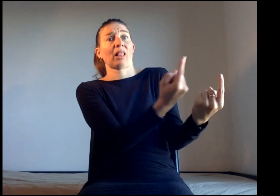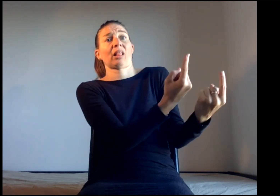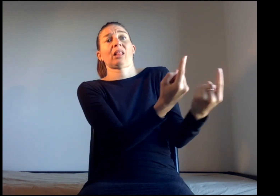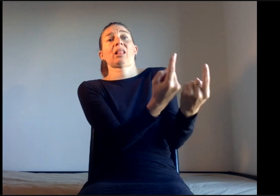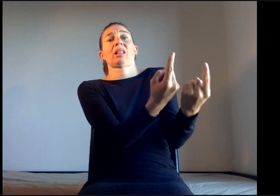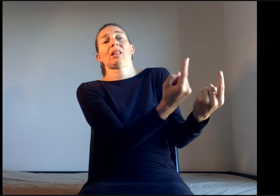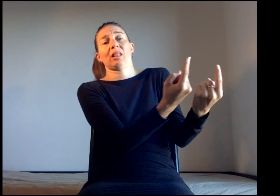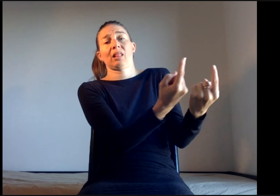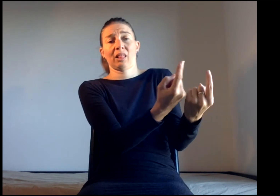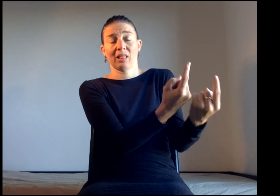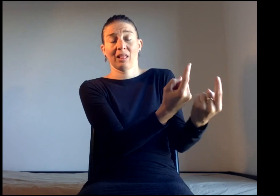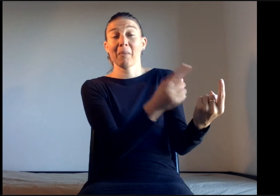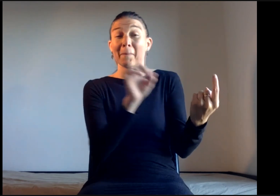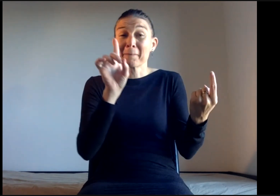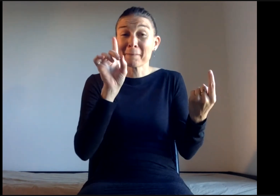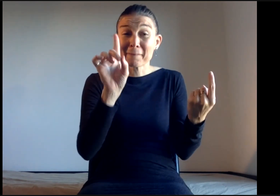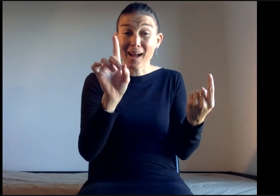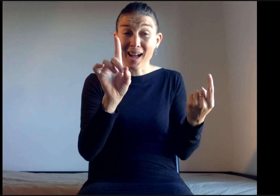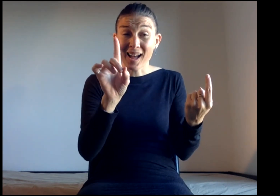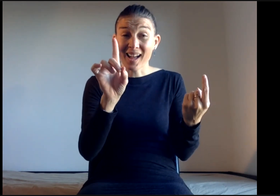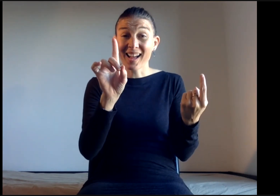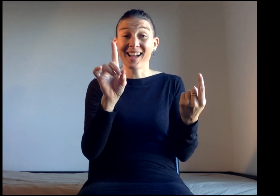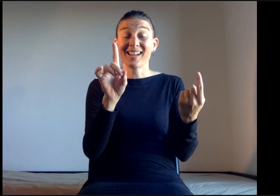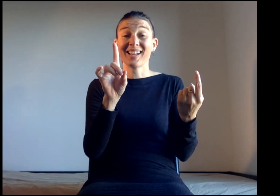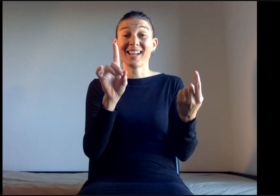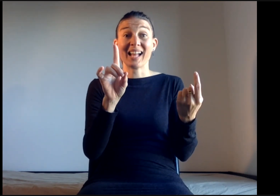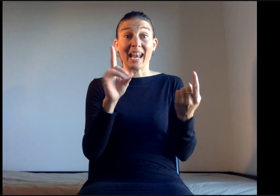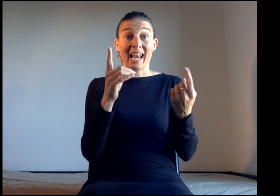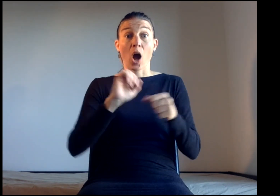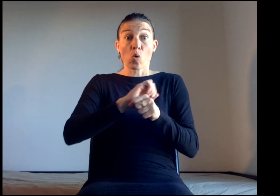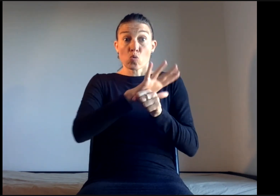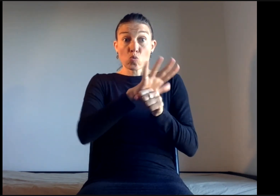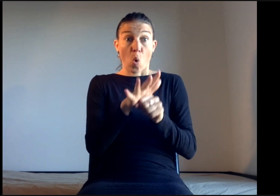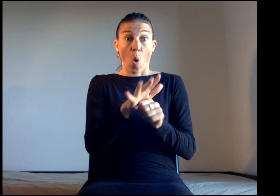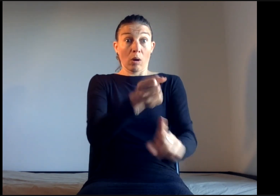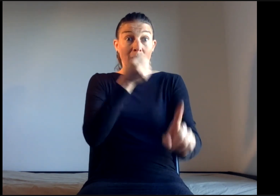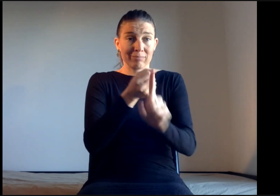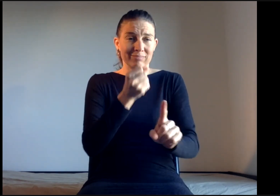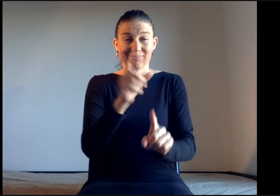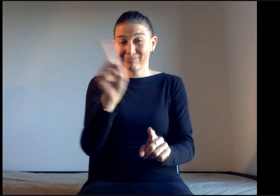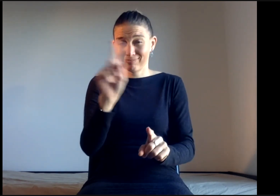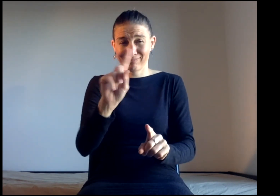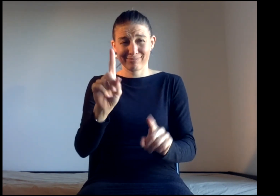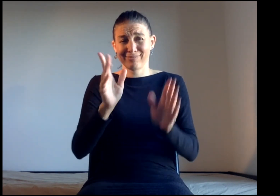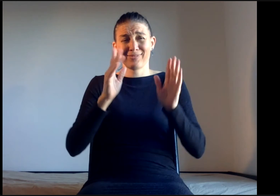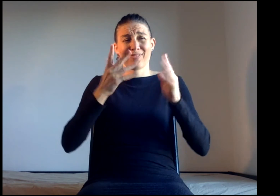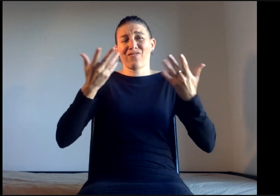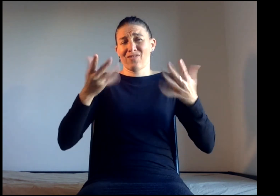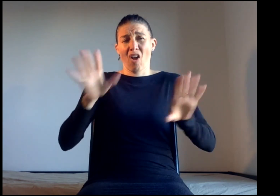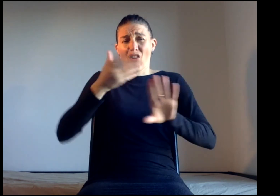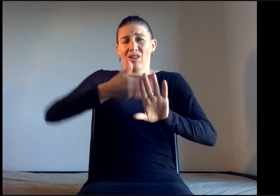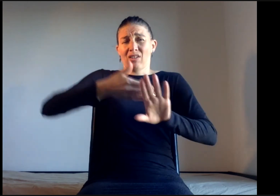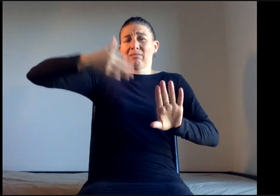highlighted by the lockdown, highlighted by the emergency measures, but ultimately, this is nothing new.